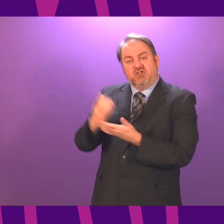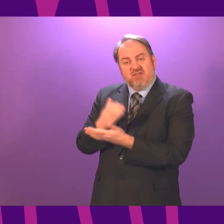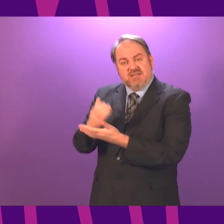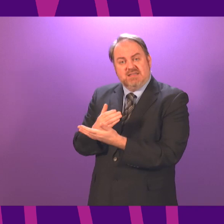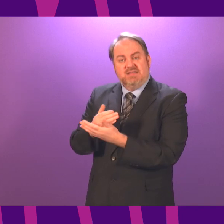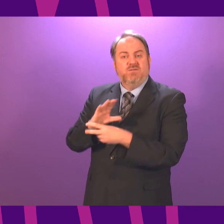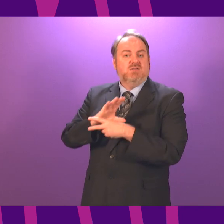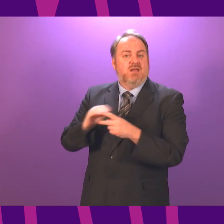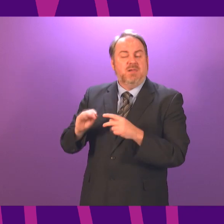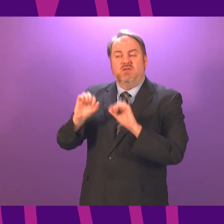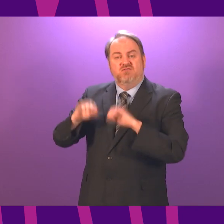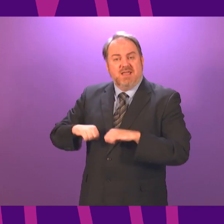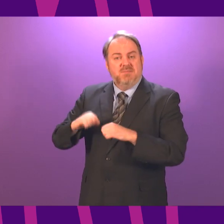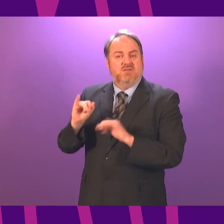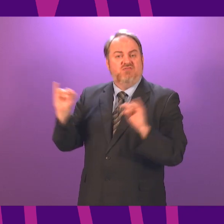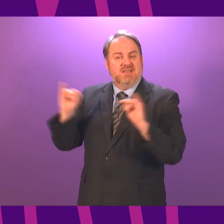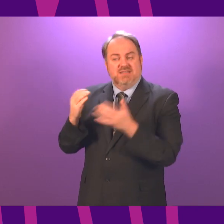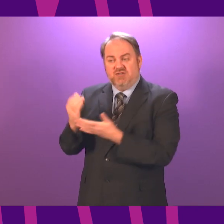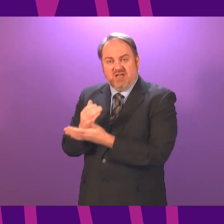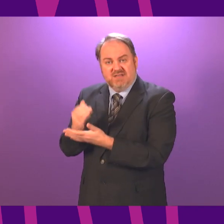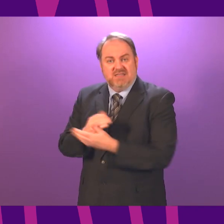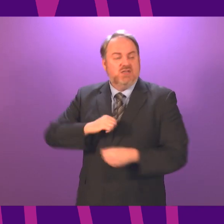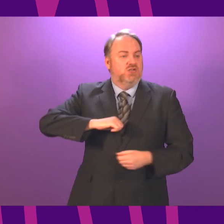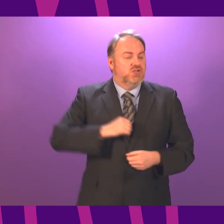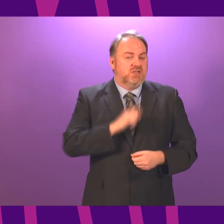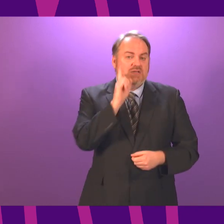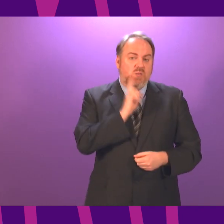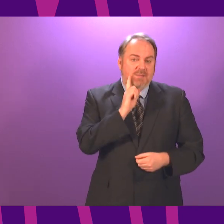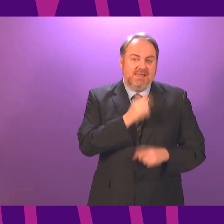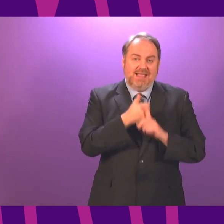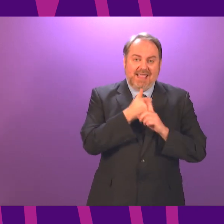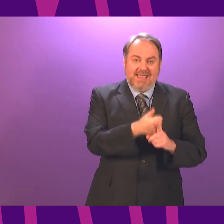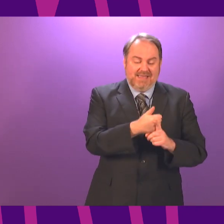Scotland with additional funding to allow them to increase the capacity of their services to